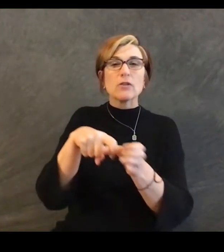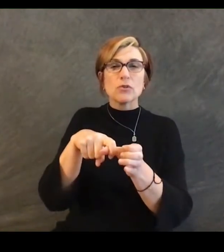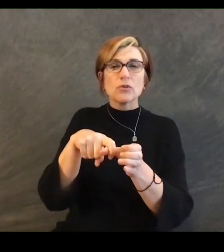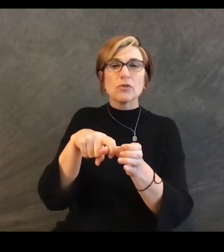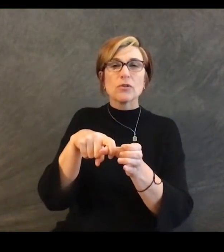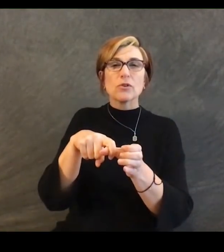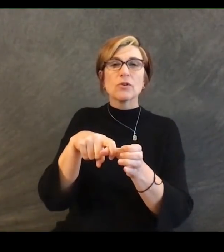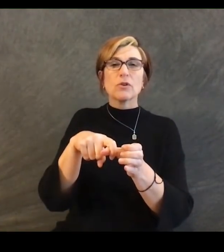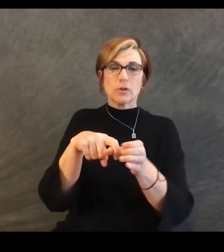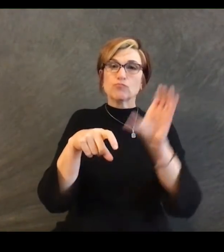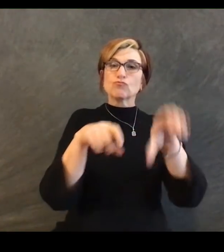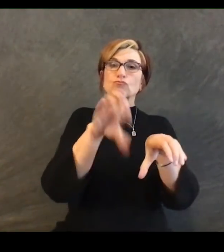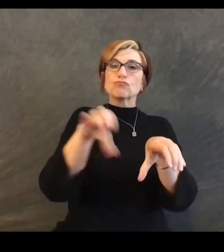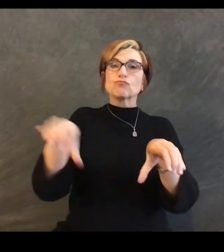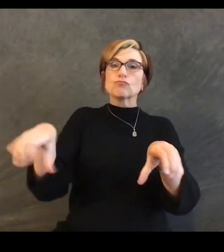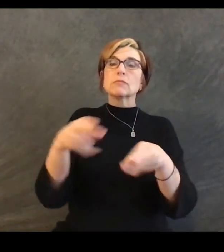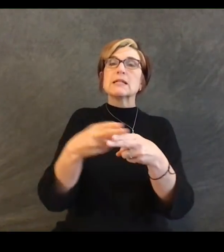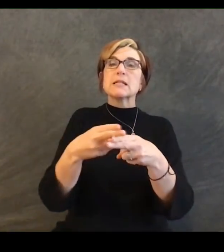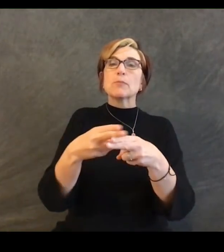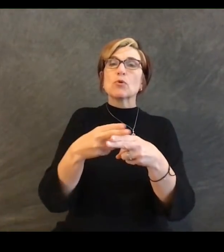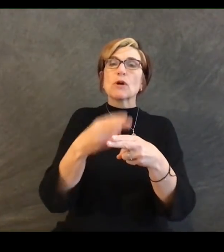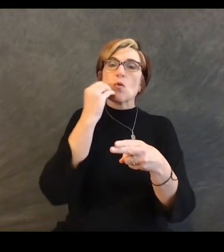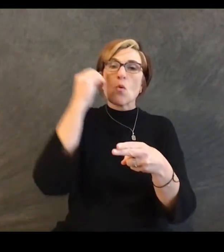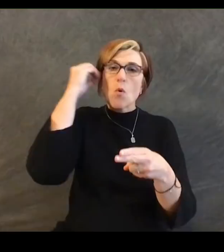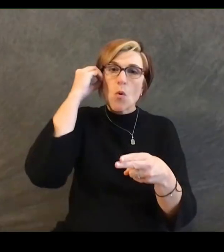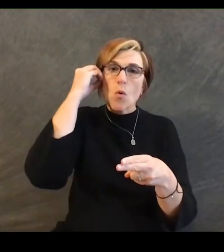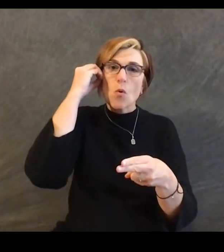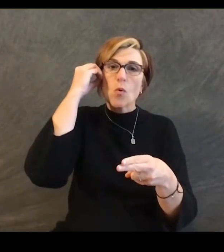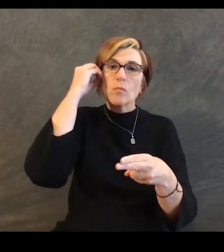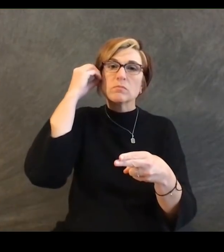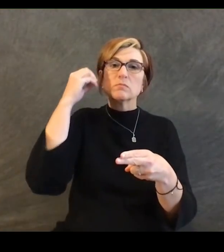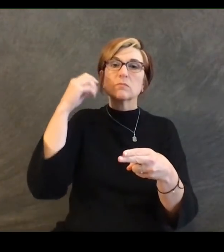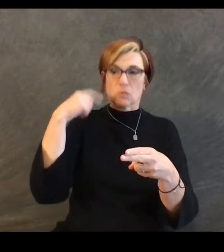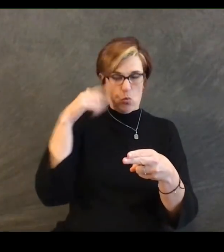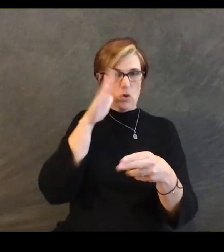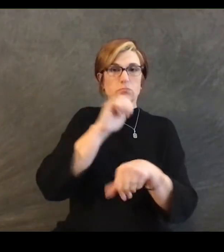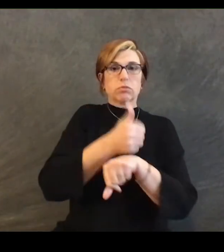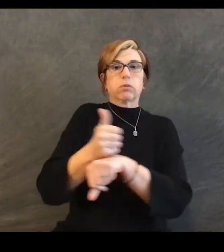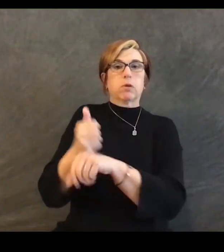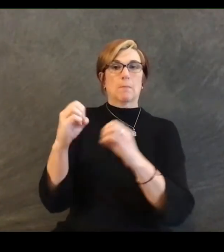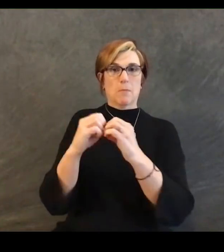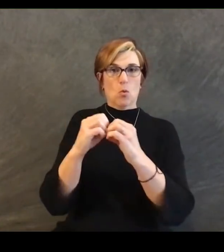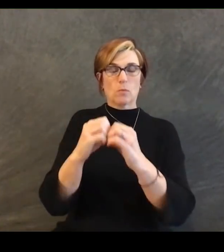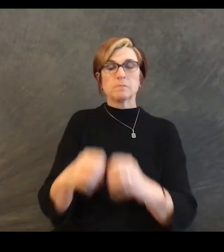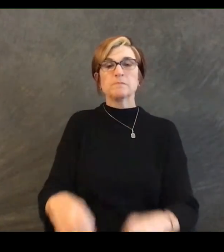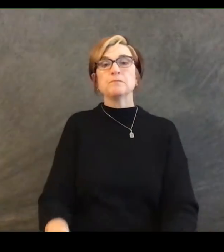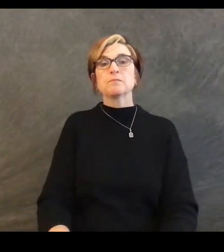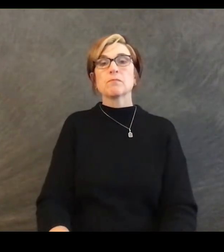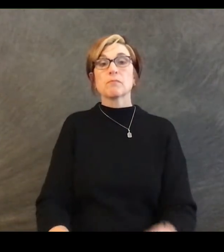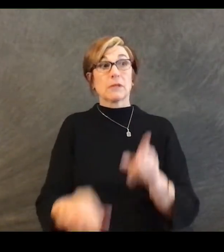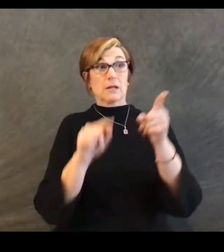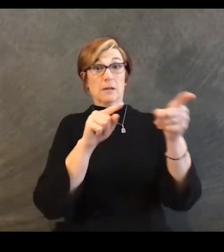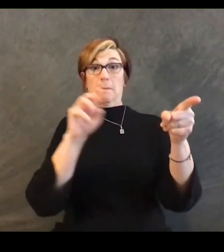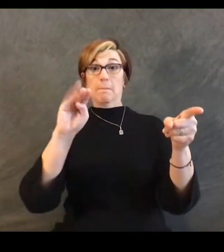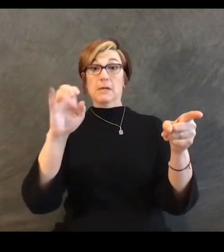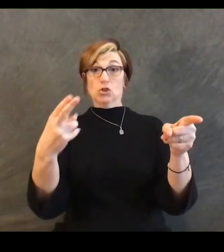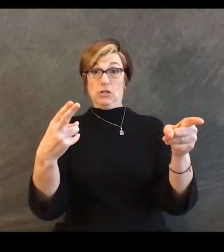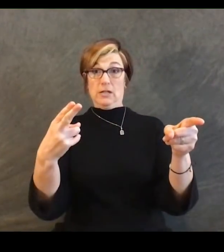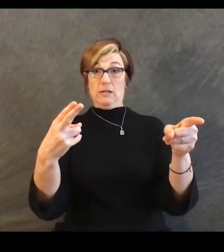and we're ordering hundreds more and Michigan FEMA will soon deliver an